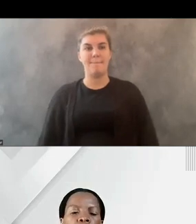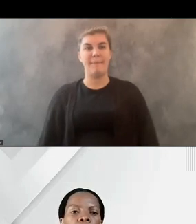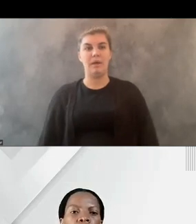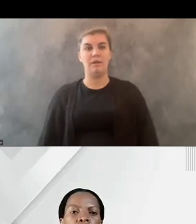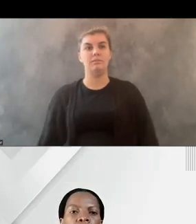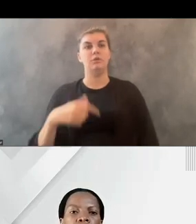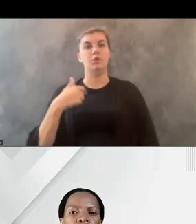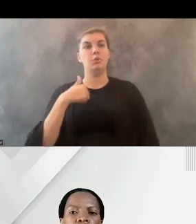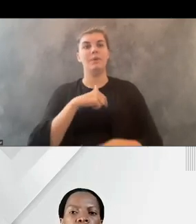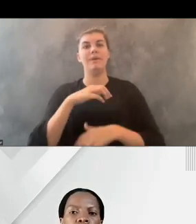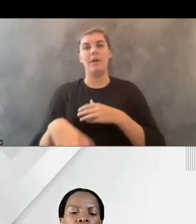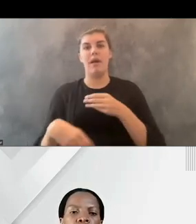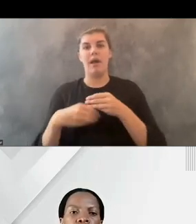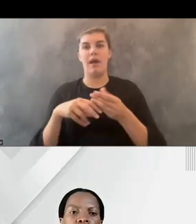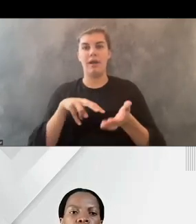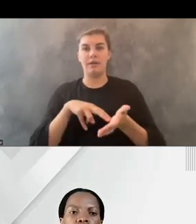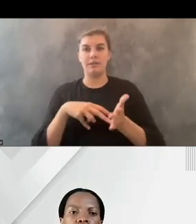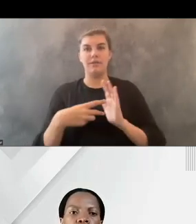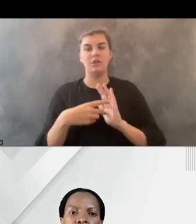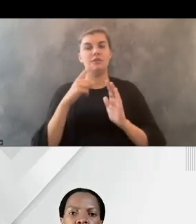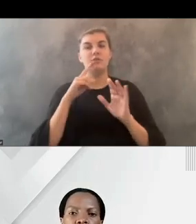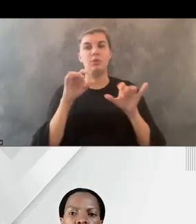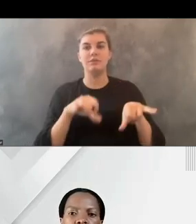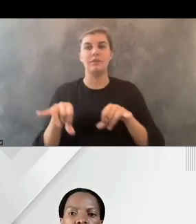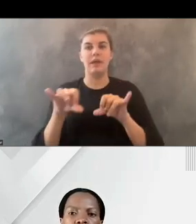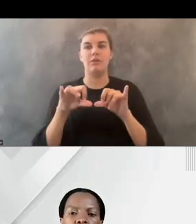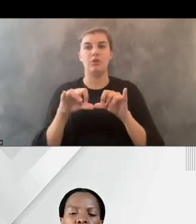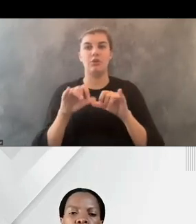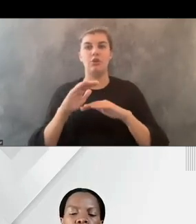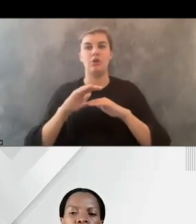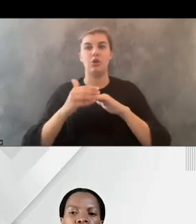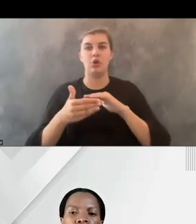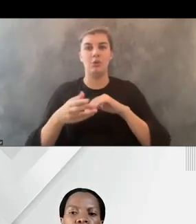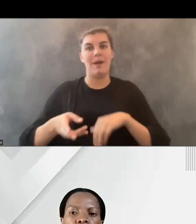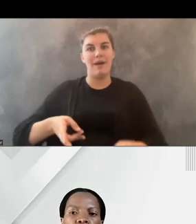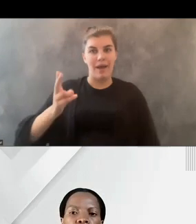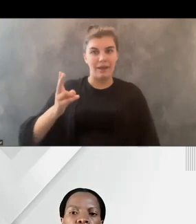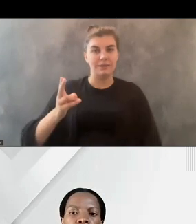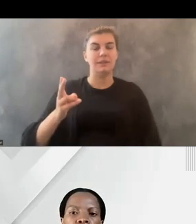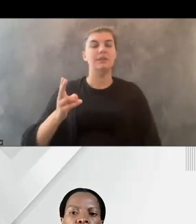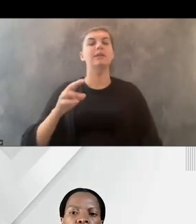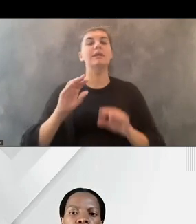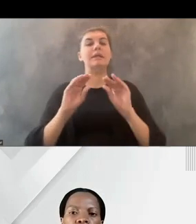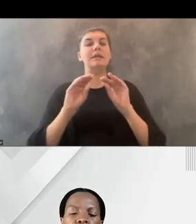We added a definition for standard curb height to clarify the requirement for detectable